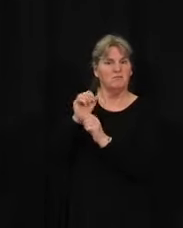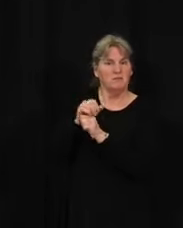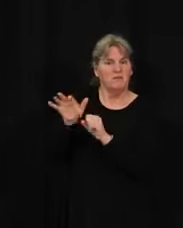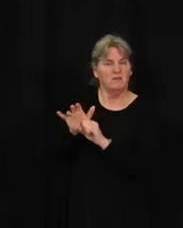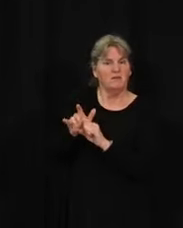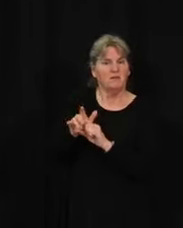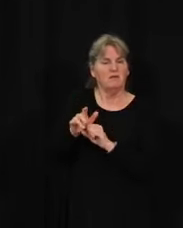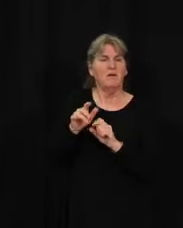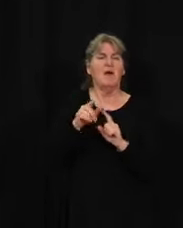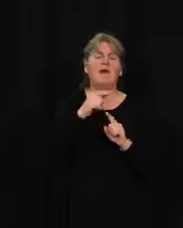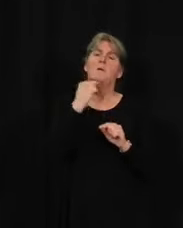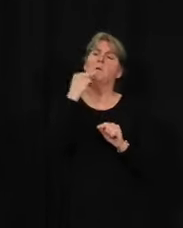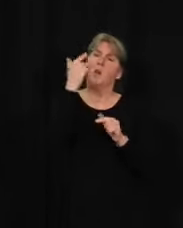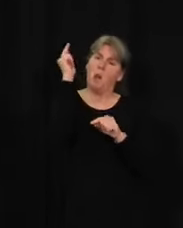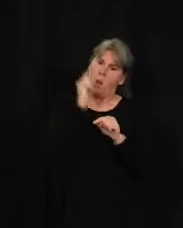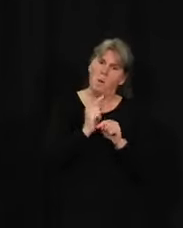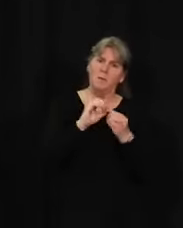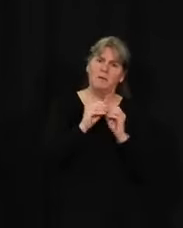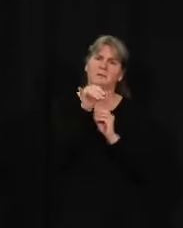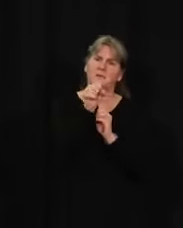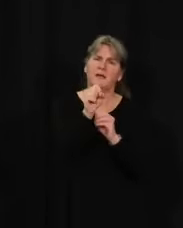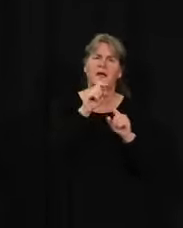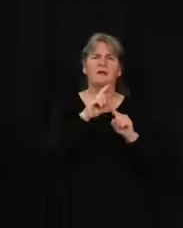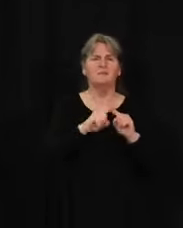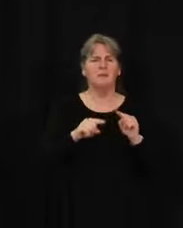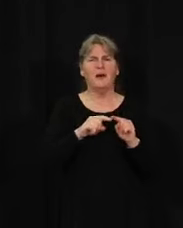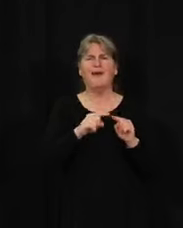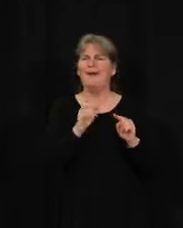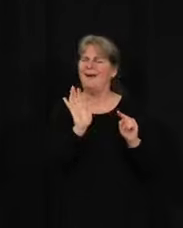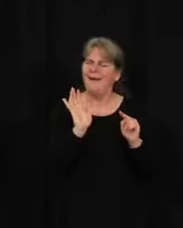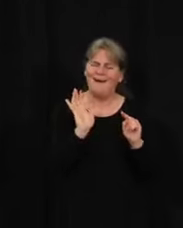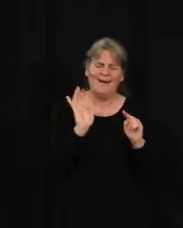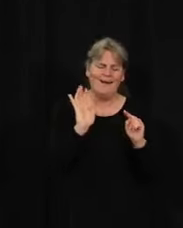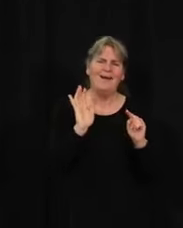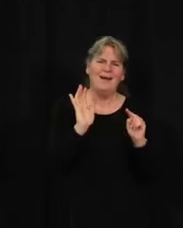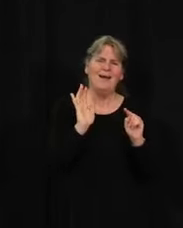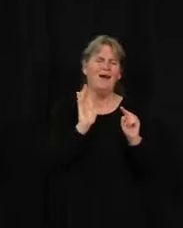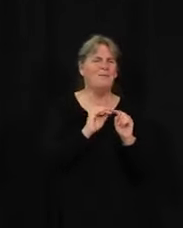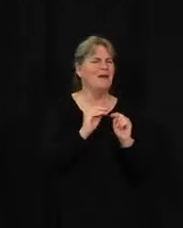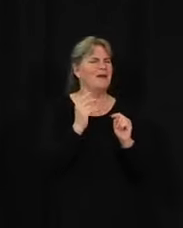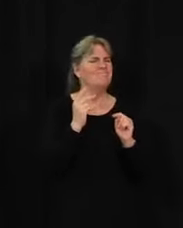do not mean we're in the clear. On the contrary, one of my fears is that we will move too quickly